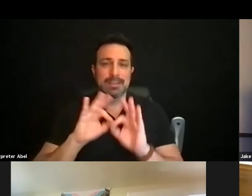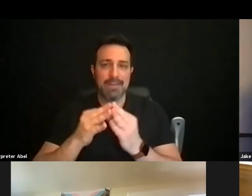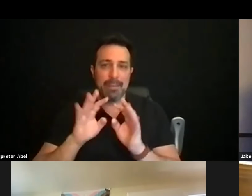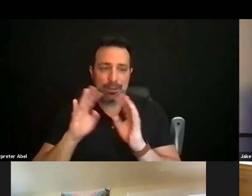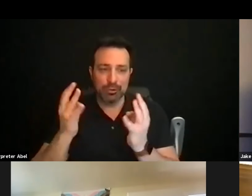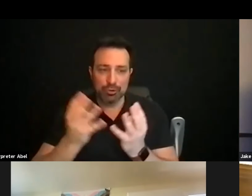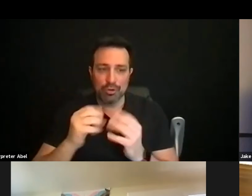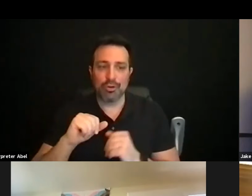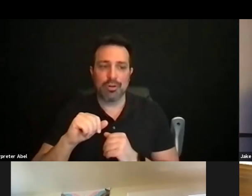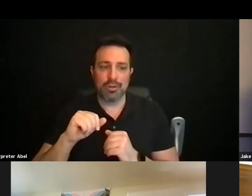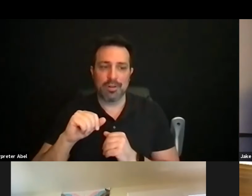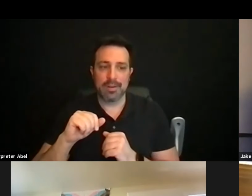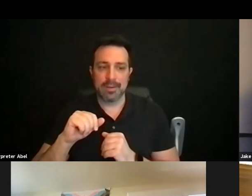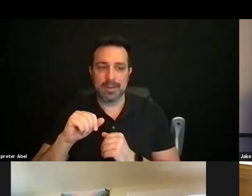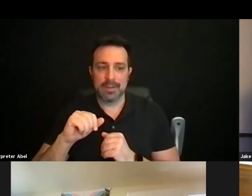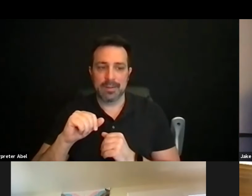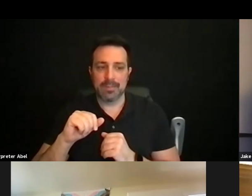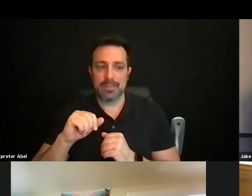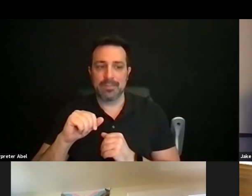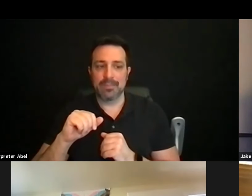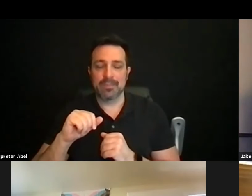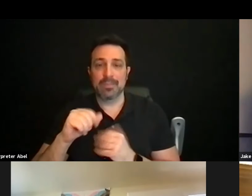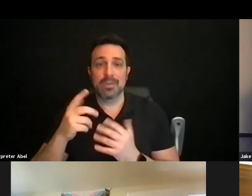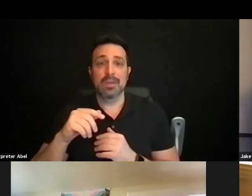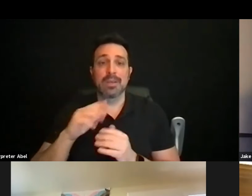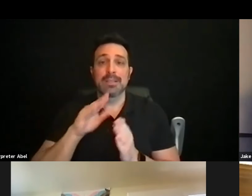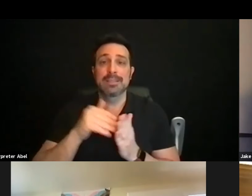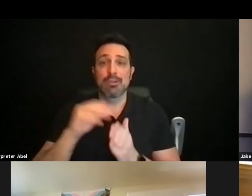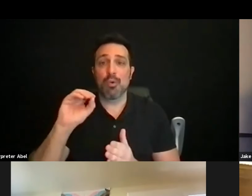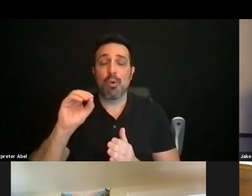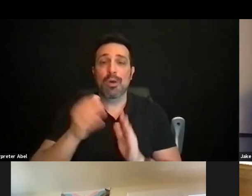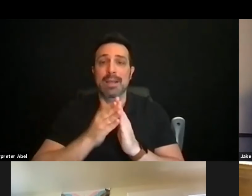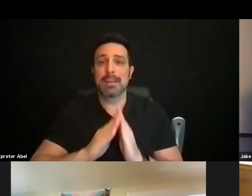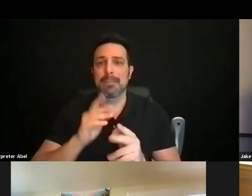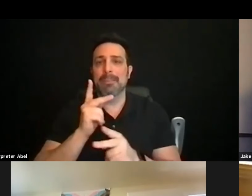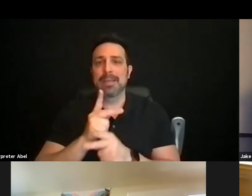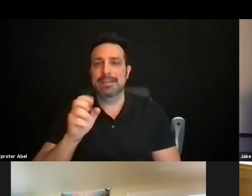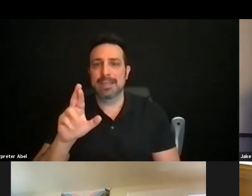folks. We have Jake that you just heard from,